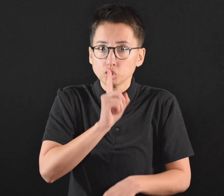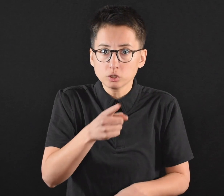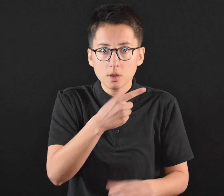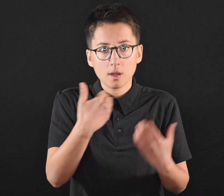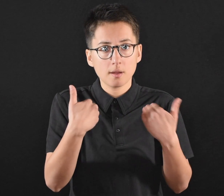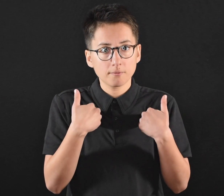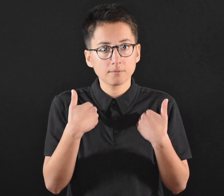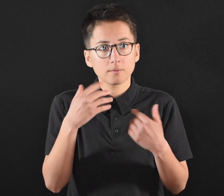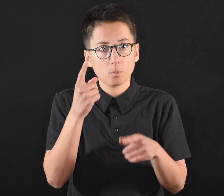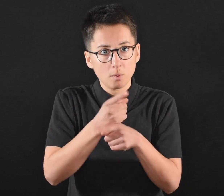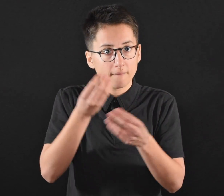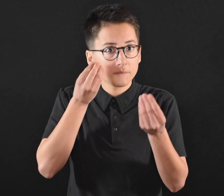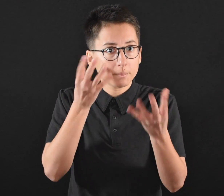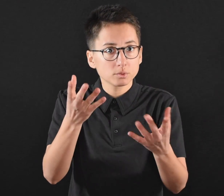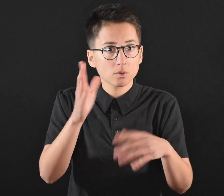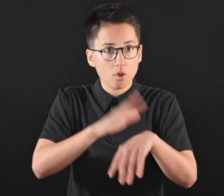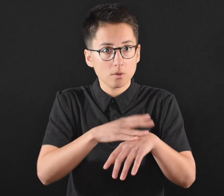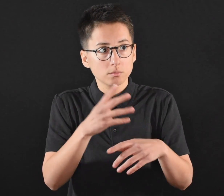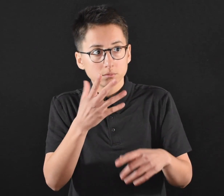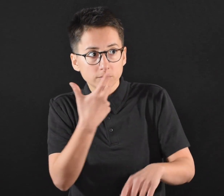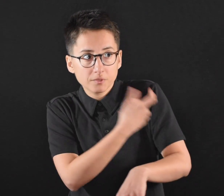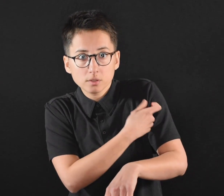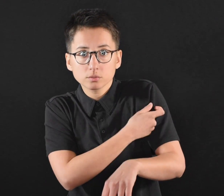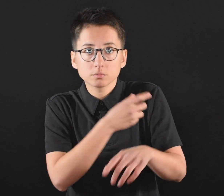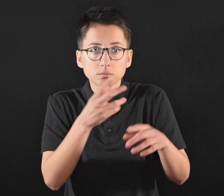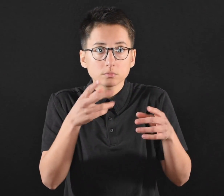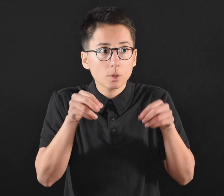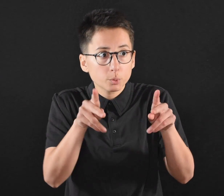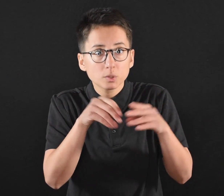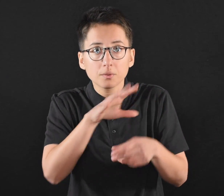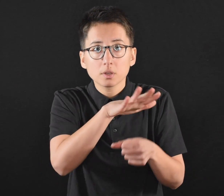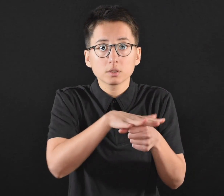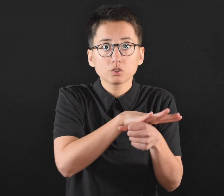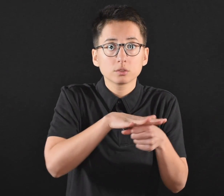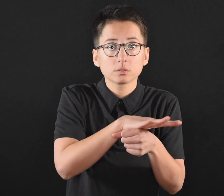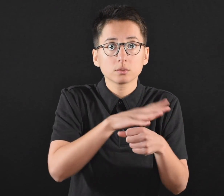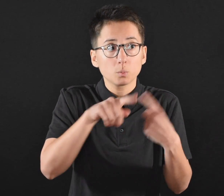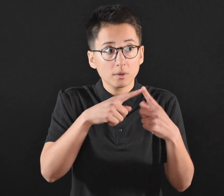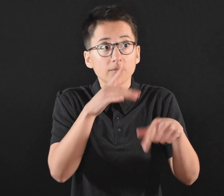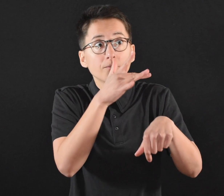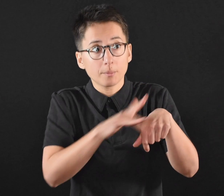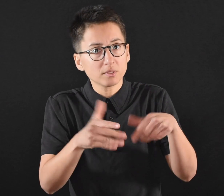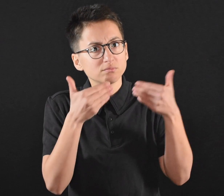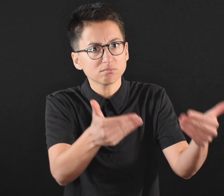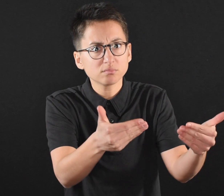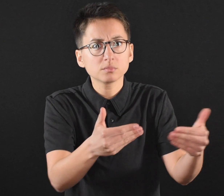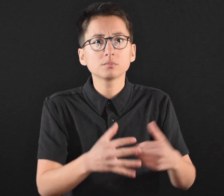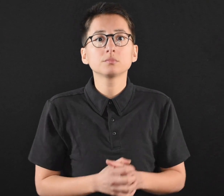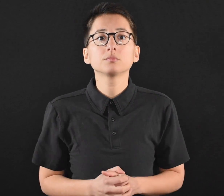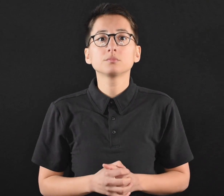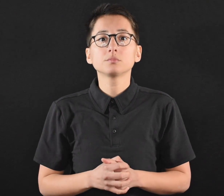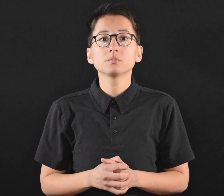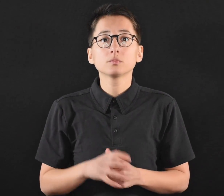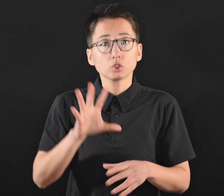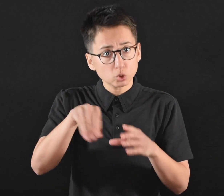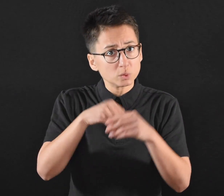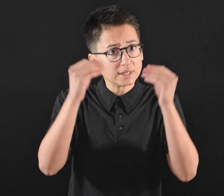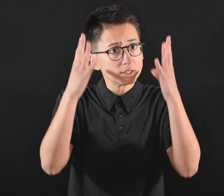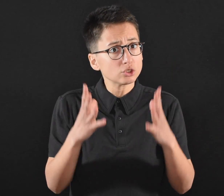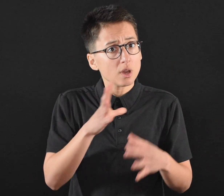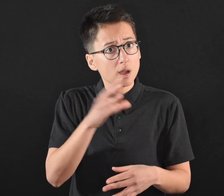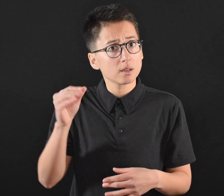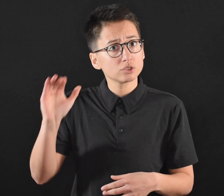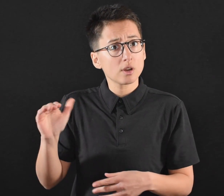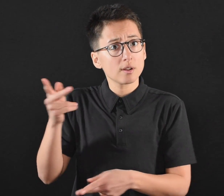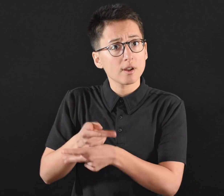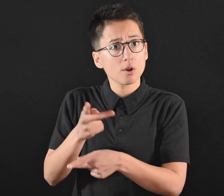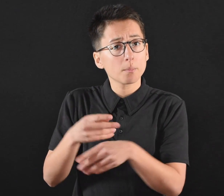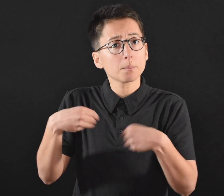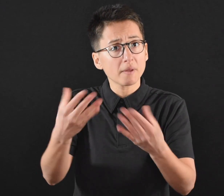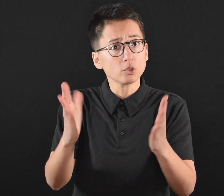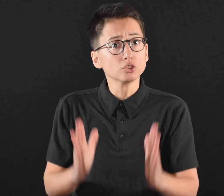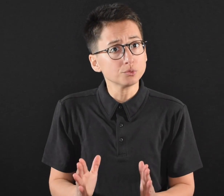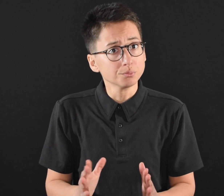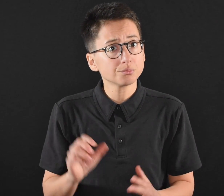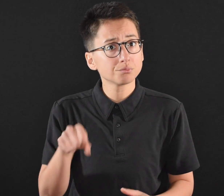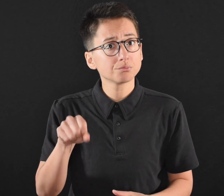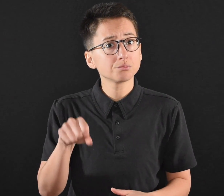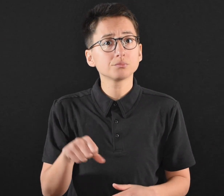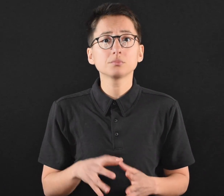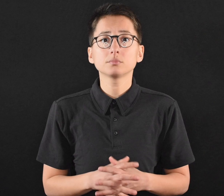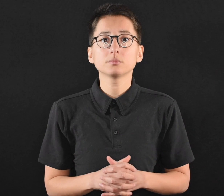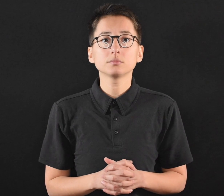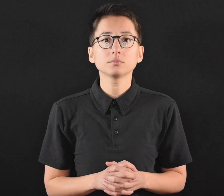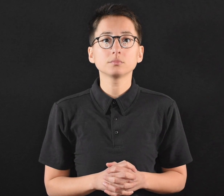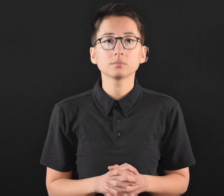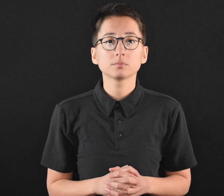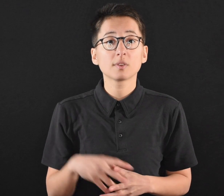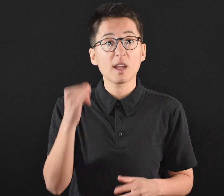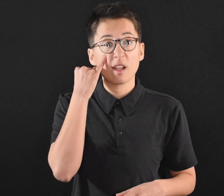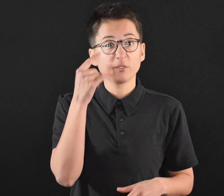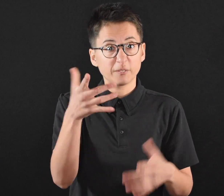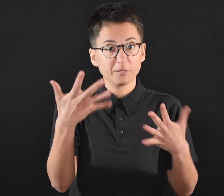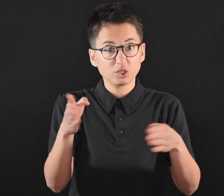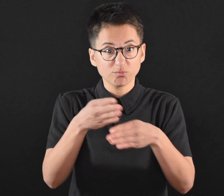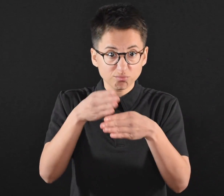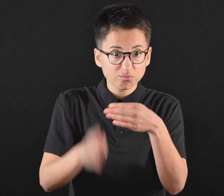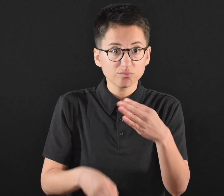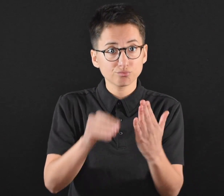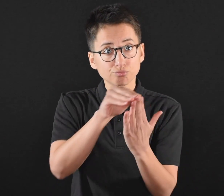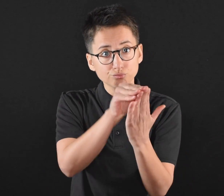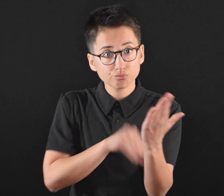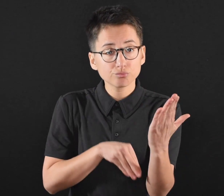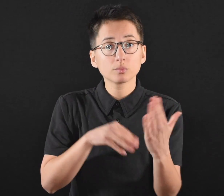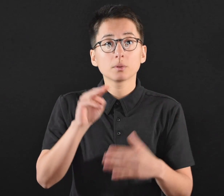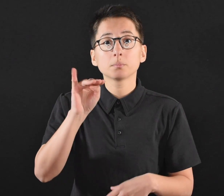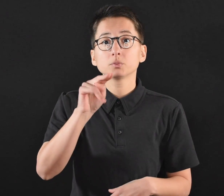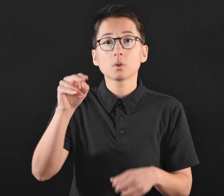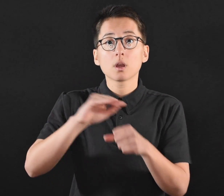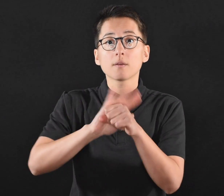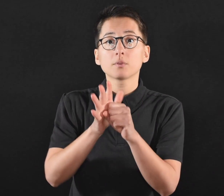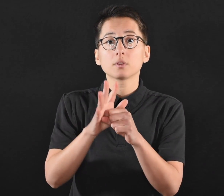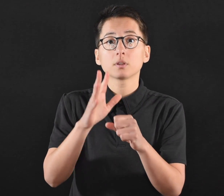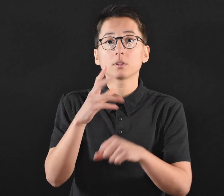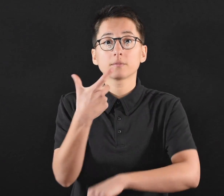the state, find out when they are eligible to get it, and connect them to